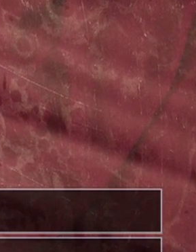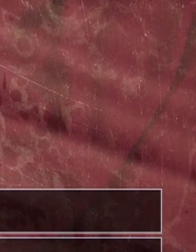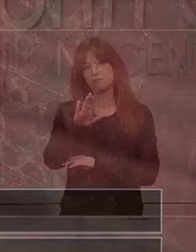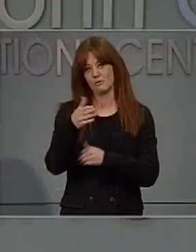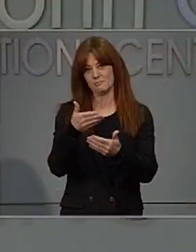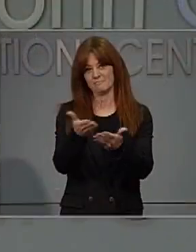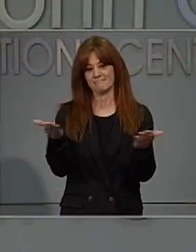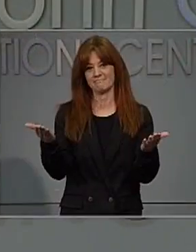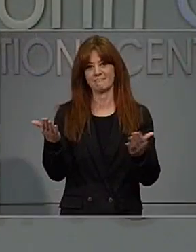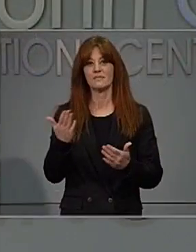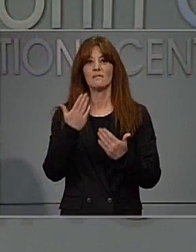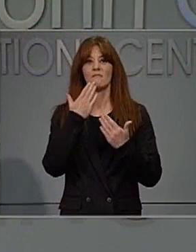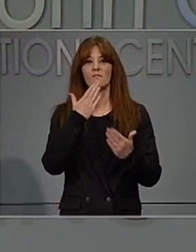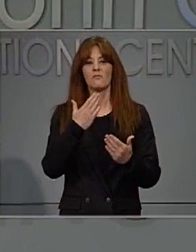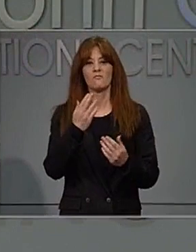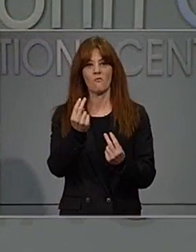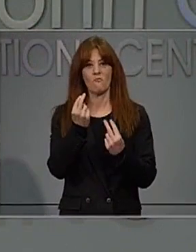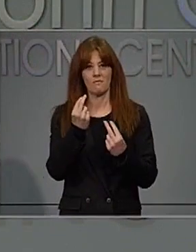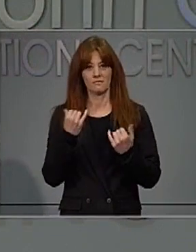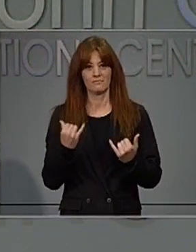BE ALLOWED TO REOPEN, NONESSENTIAL TRAVEL WOULD ALSO